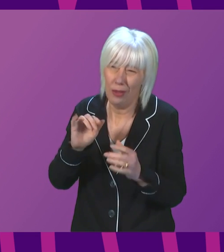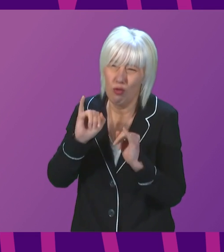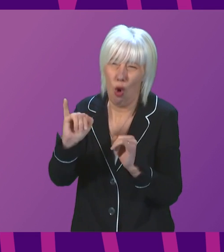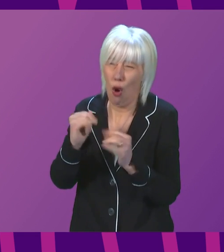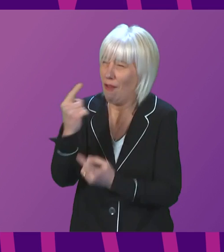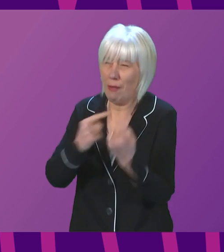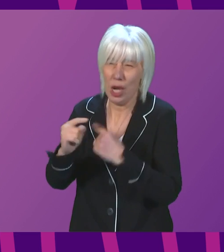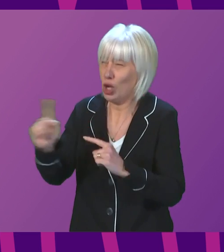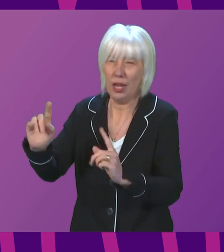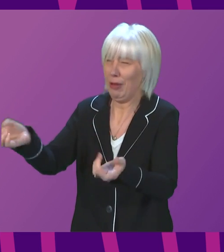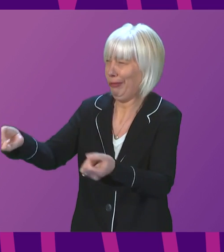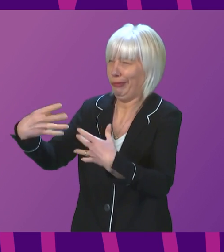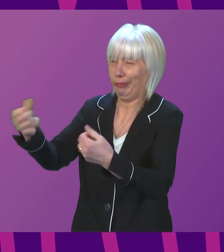that we have just heard.